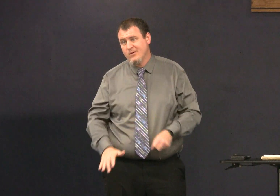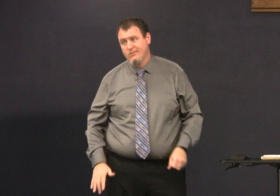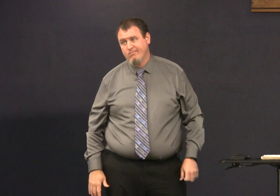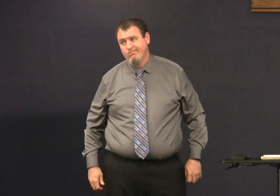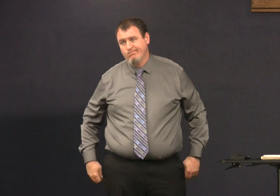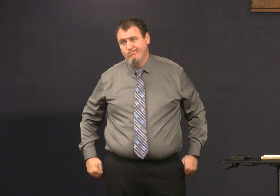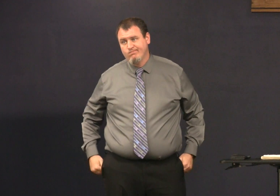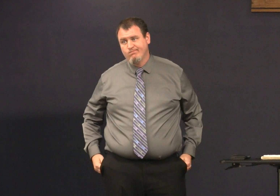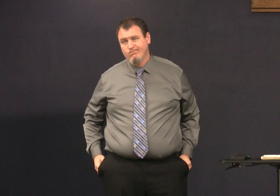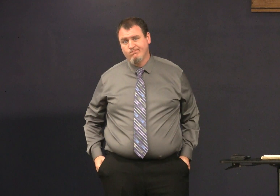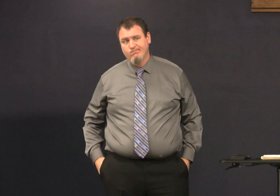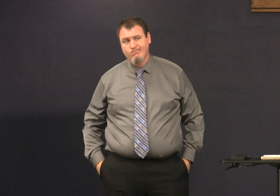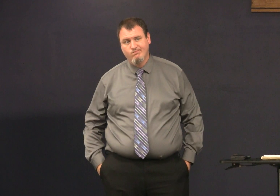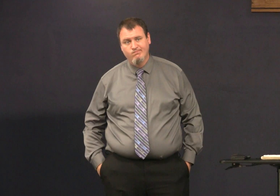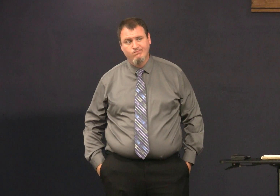maybe you're not looking for Jesus hard enough